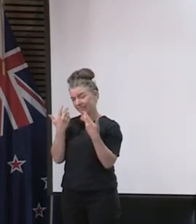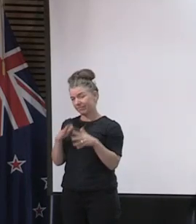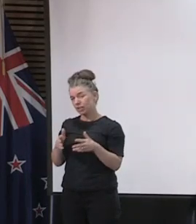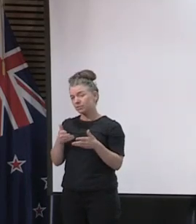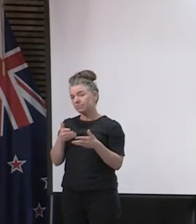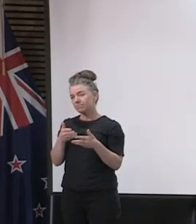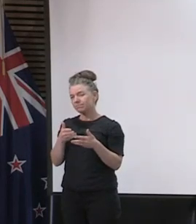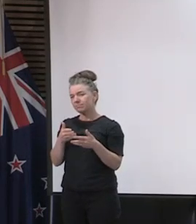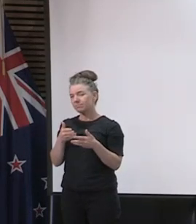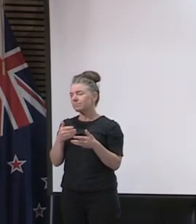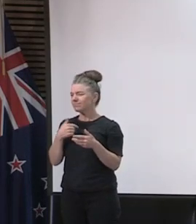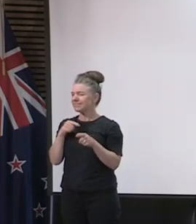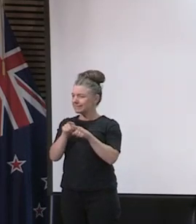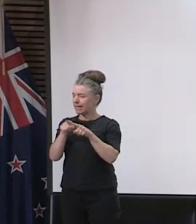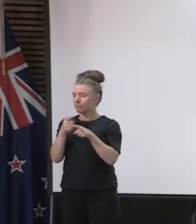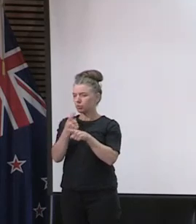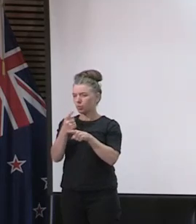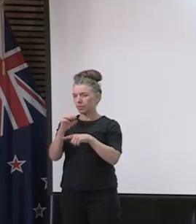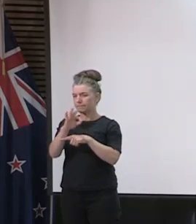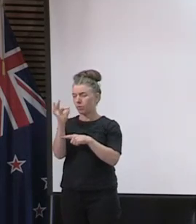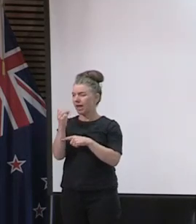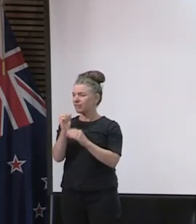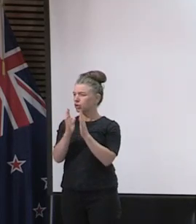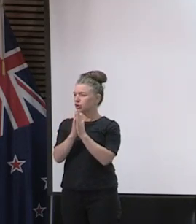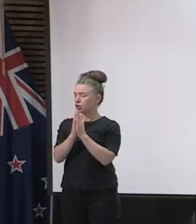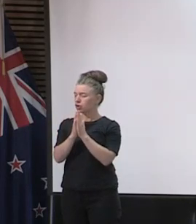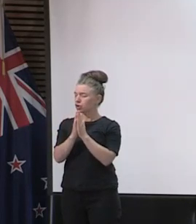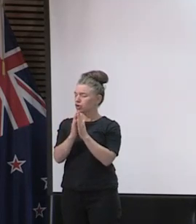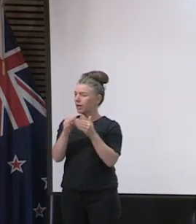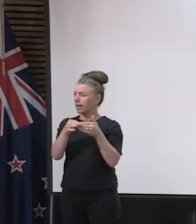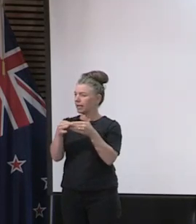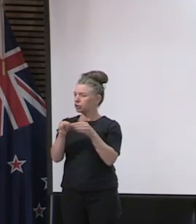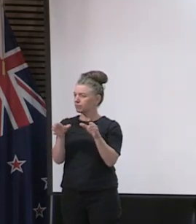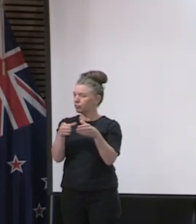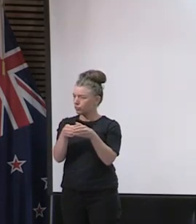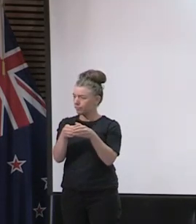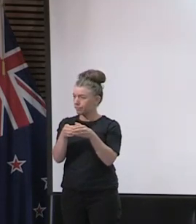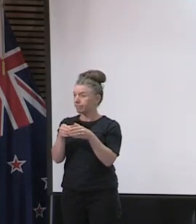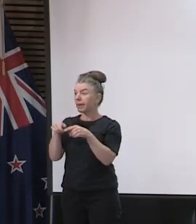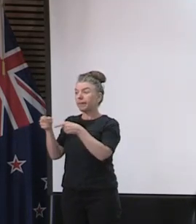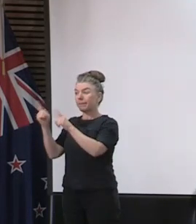congregation. I absolutely understand and have had a few engagements with obviously -